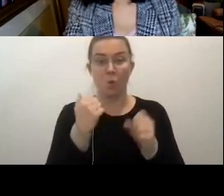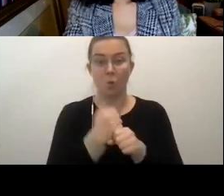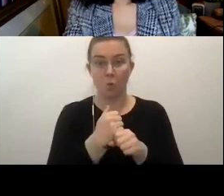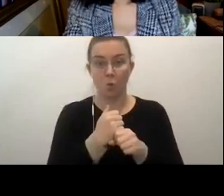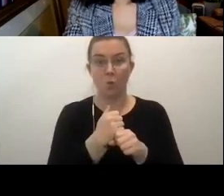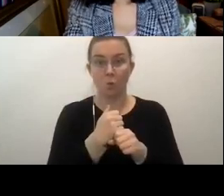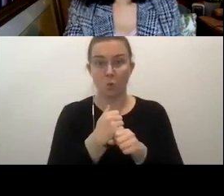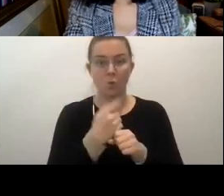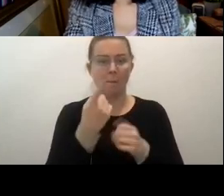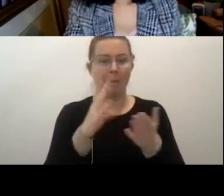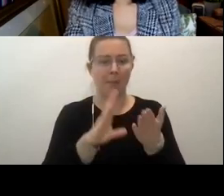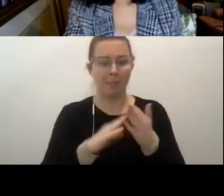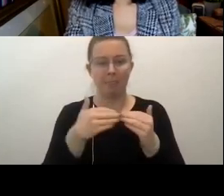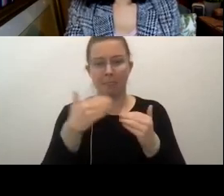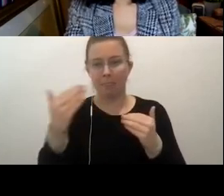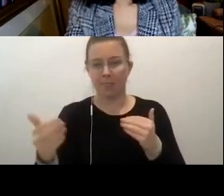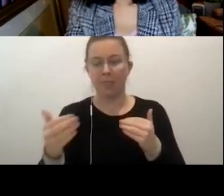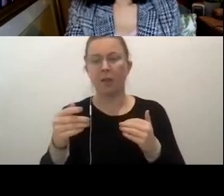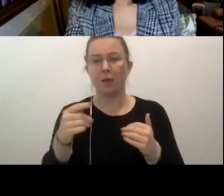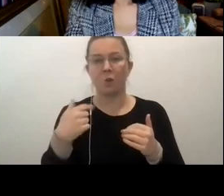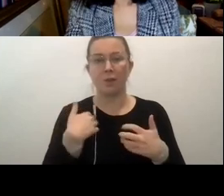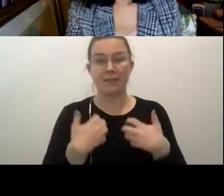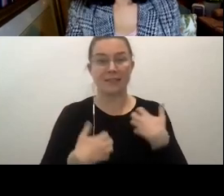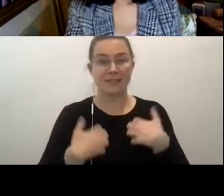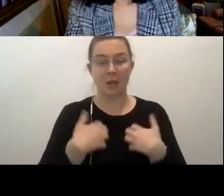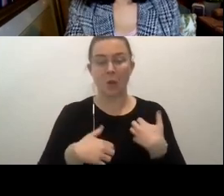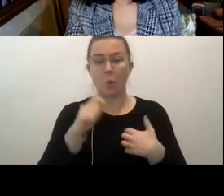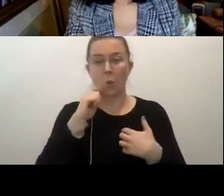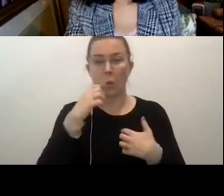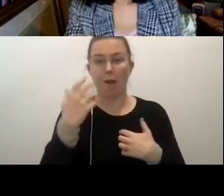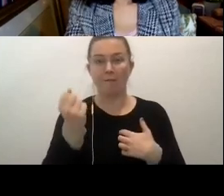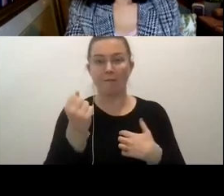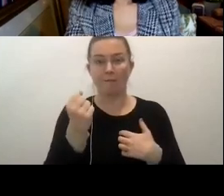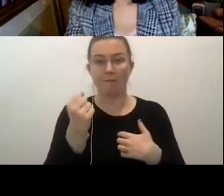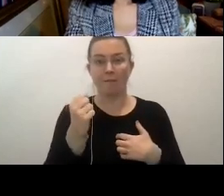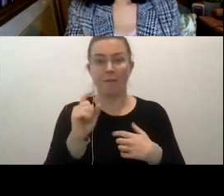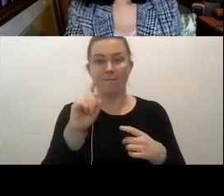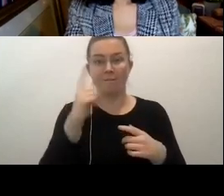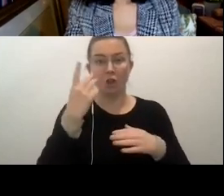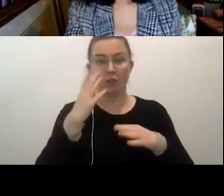time, and we're very excited because we're going to have a first nations session so we're